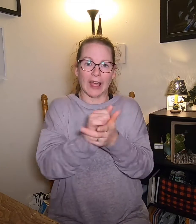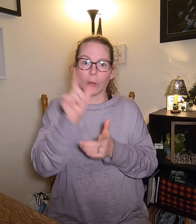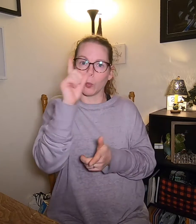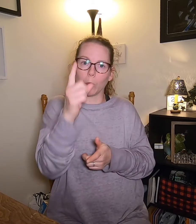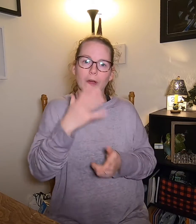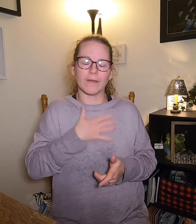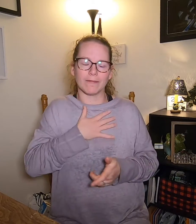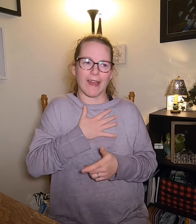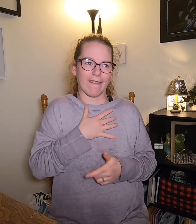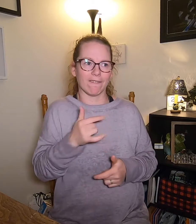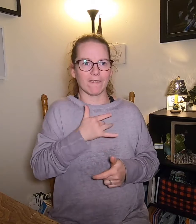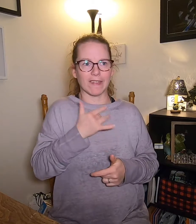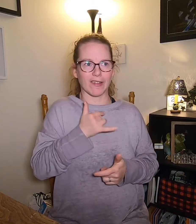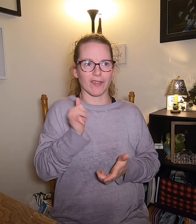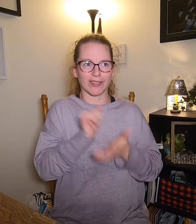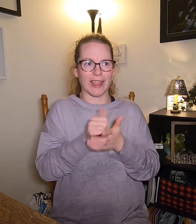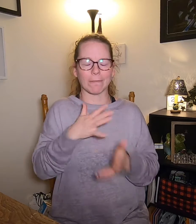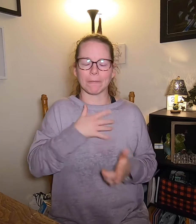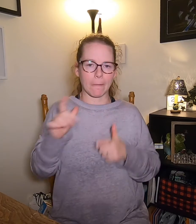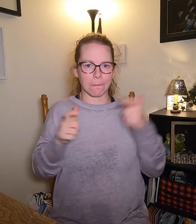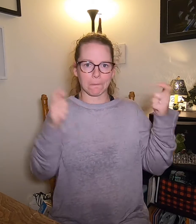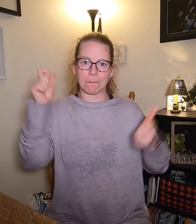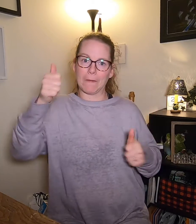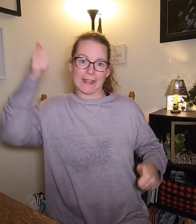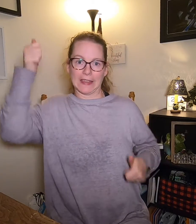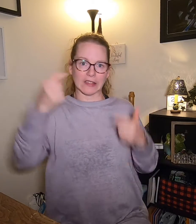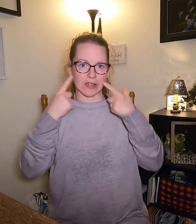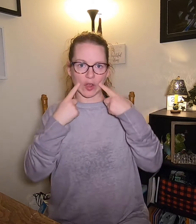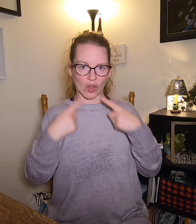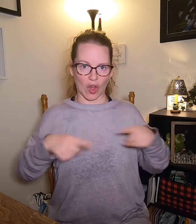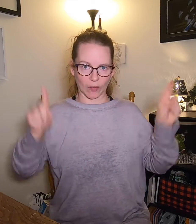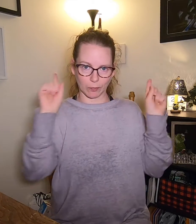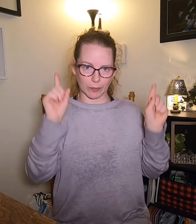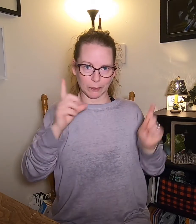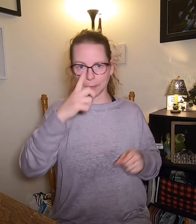I feel this is one of my BIGGEST accomplishment